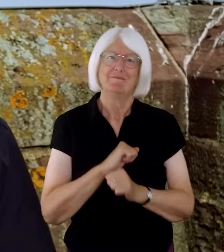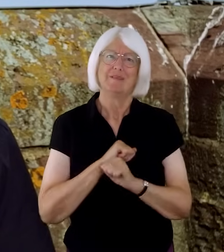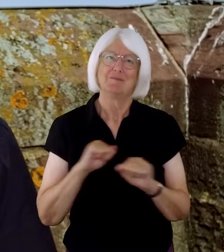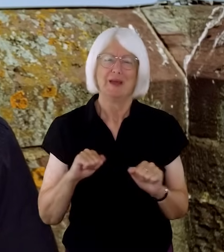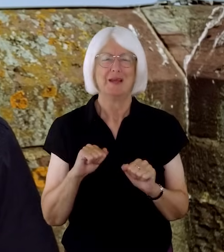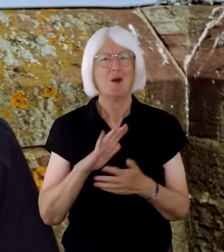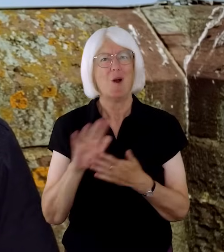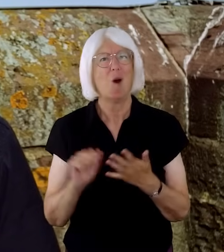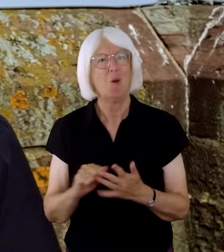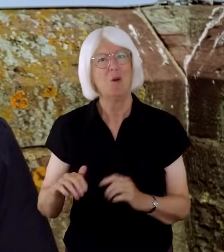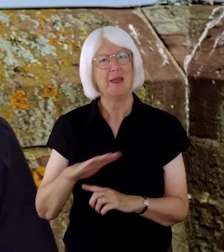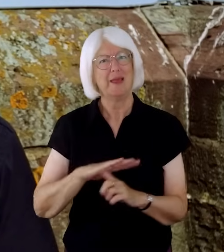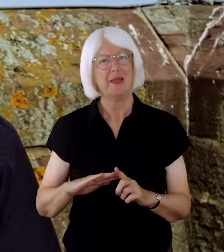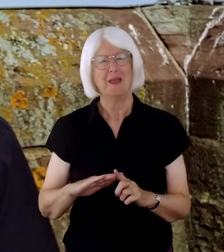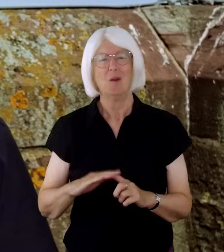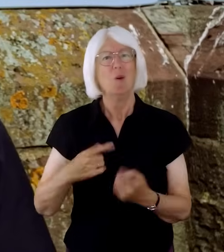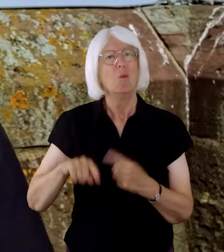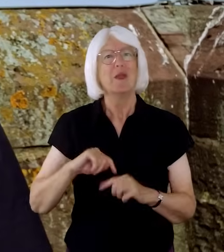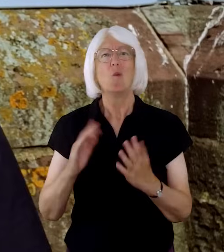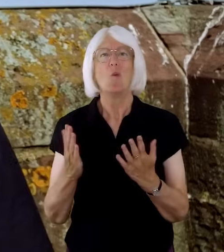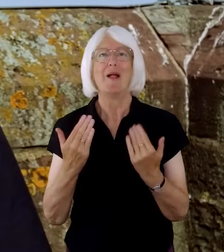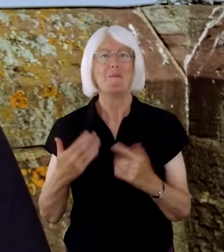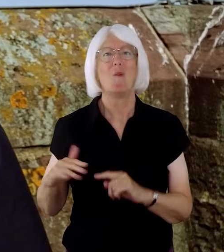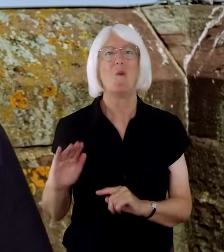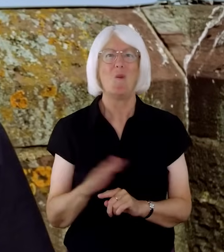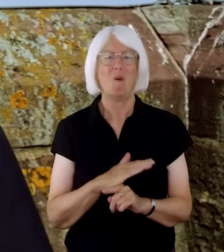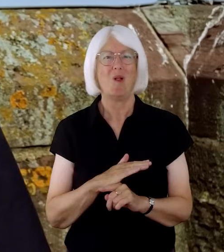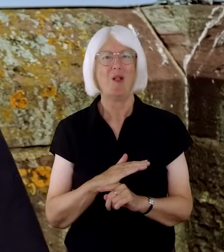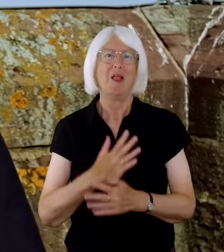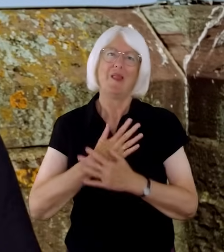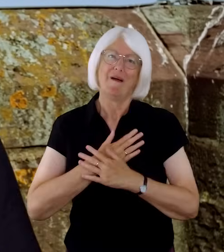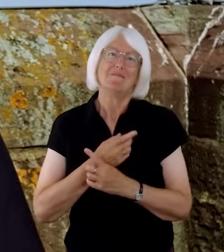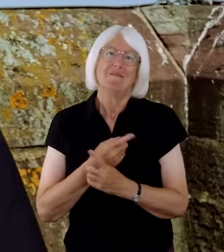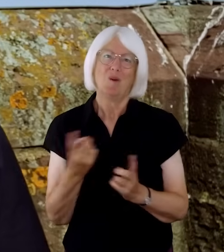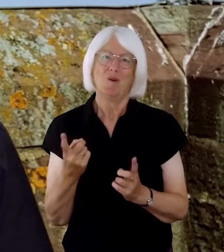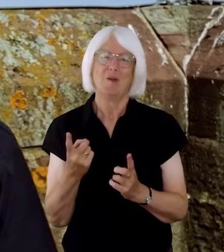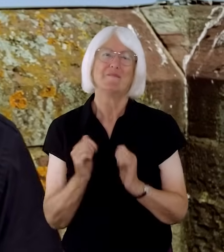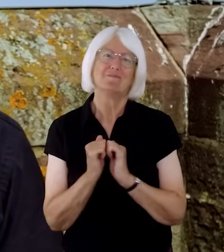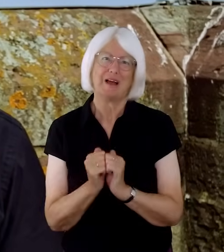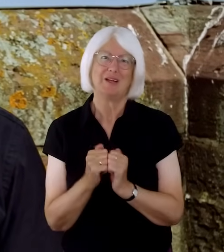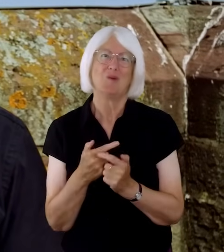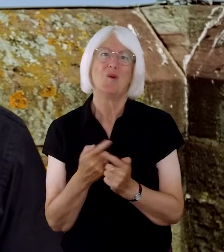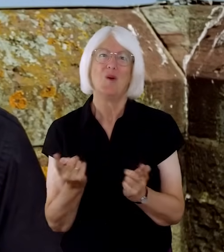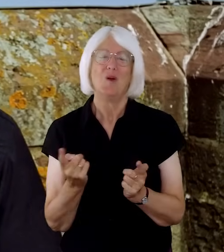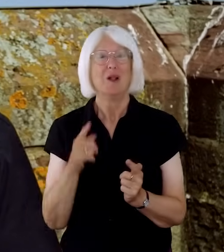and holy ground where all are welcomed, all are loved, all are valued.